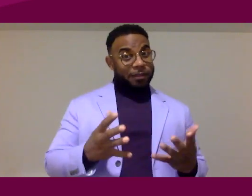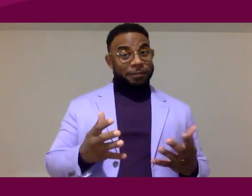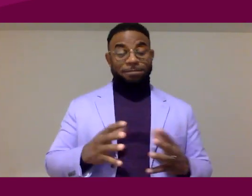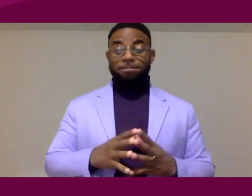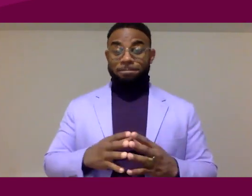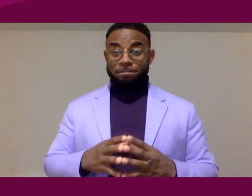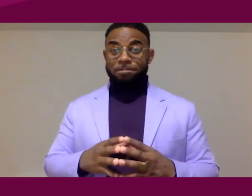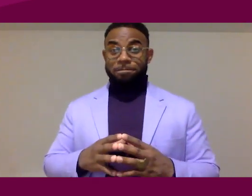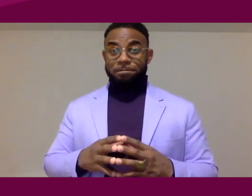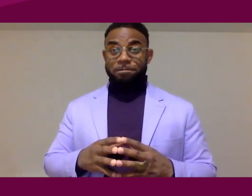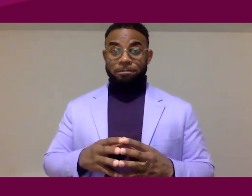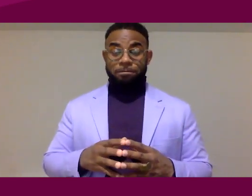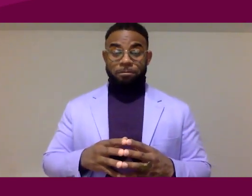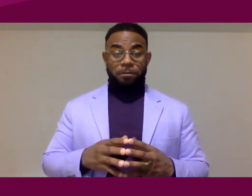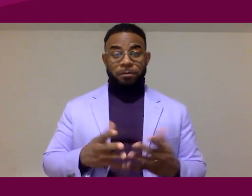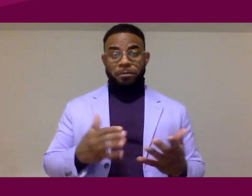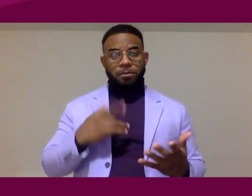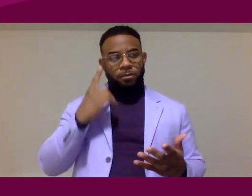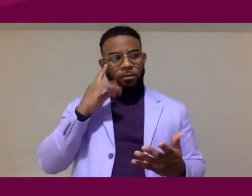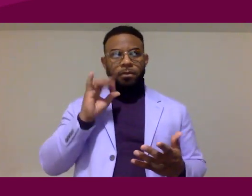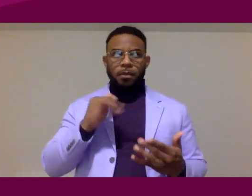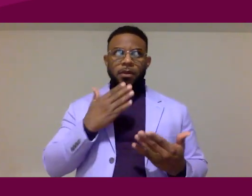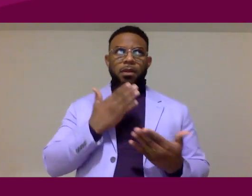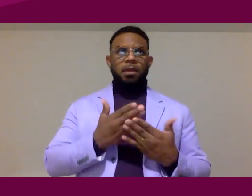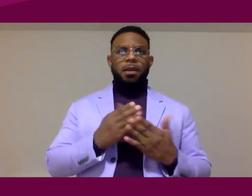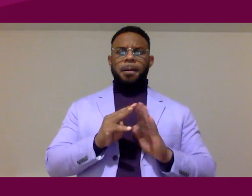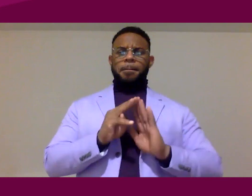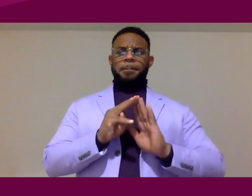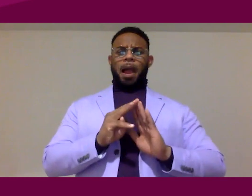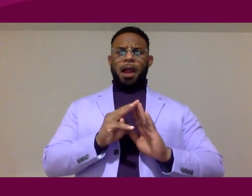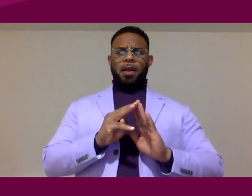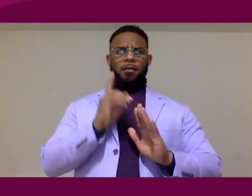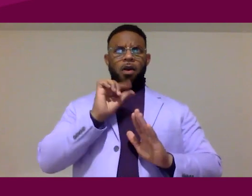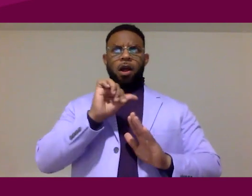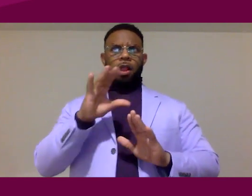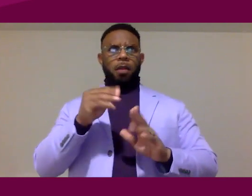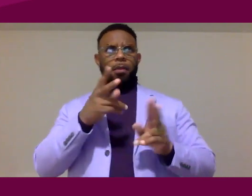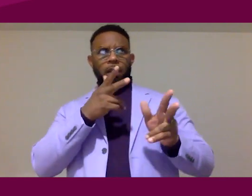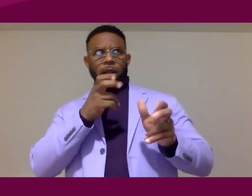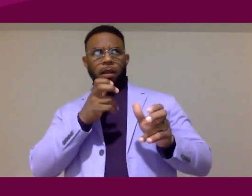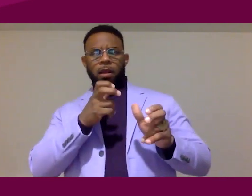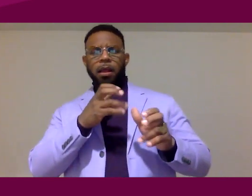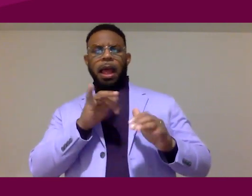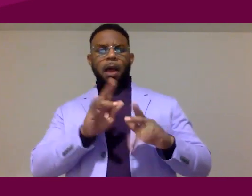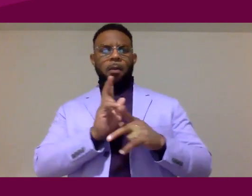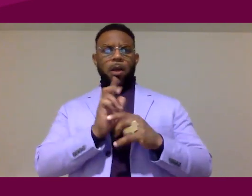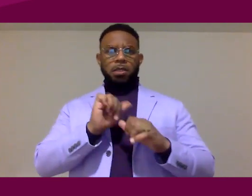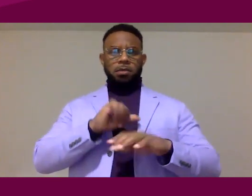And I think that's a good model for how products should come out it.